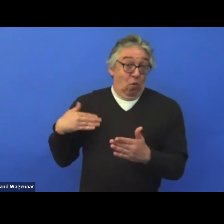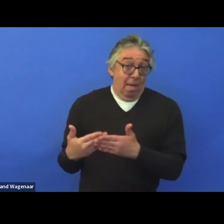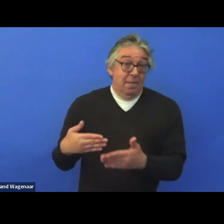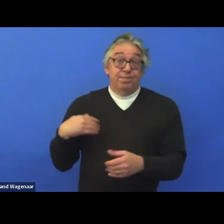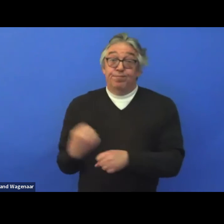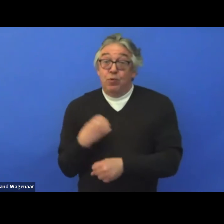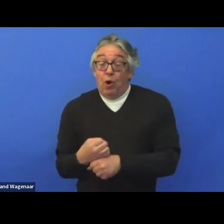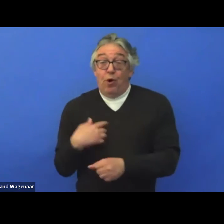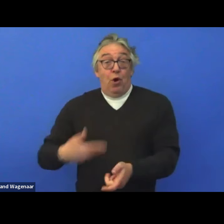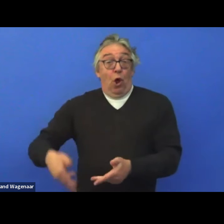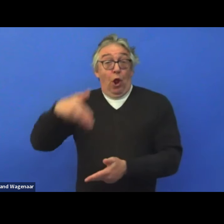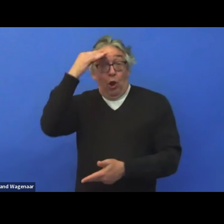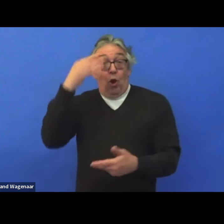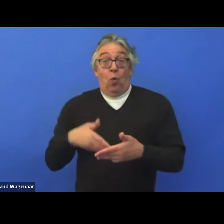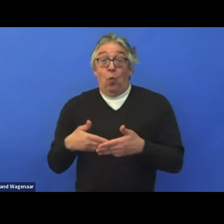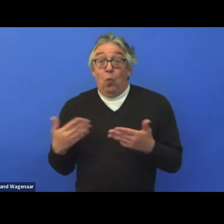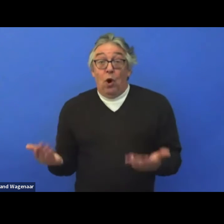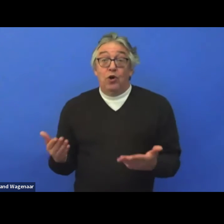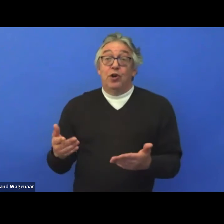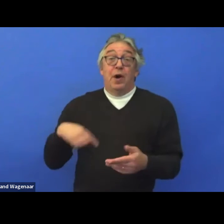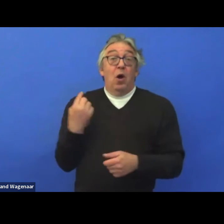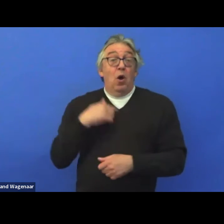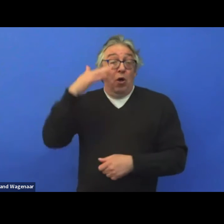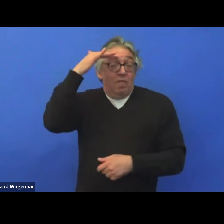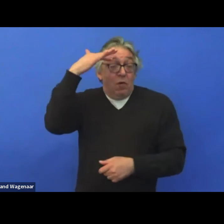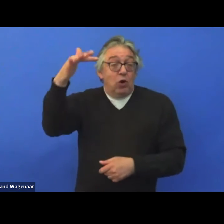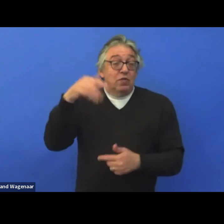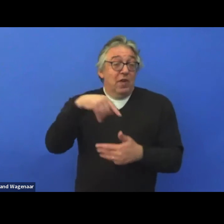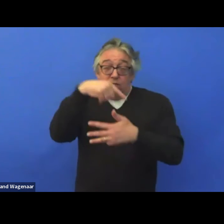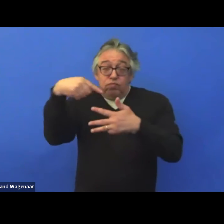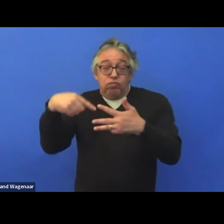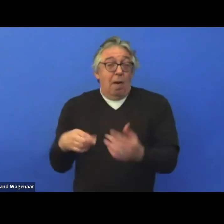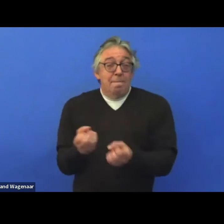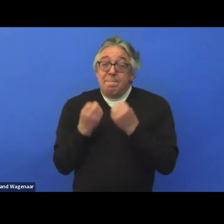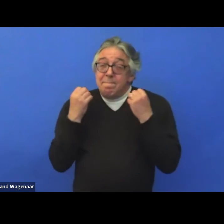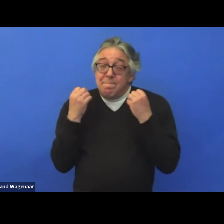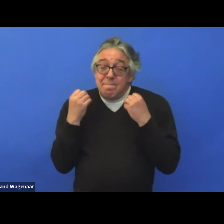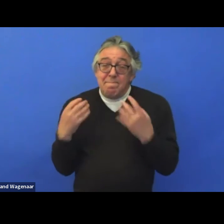and learning and approaches and so on. So we'll have a quick tour of that.